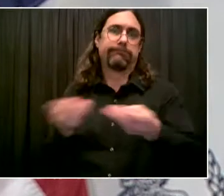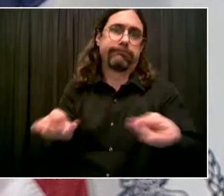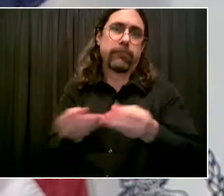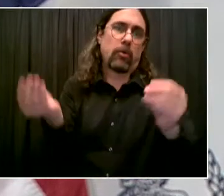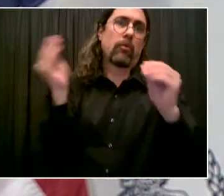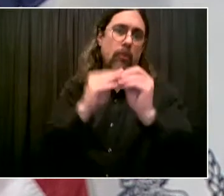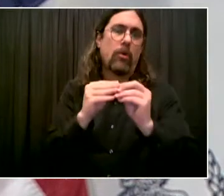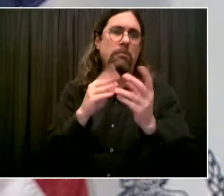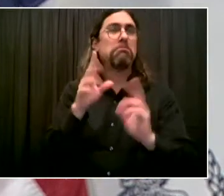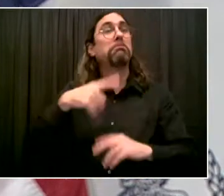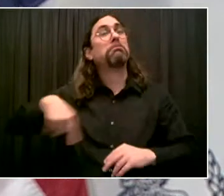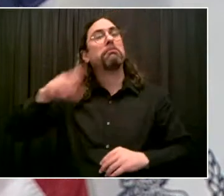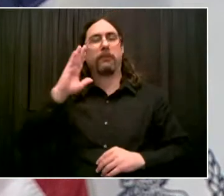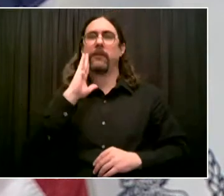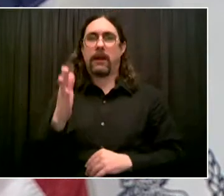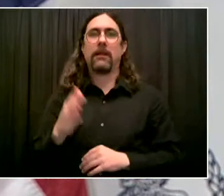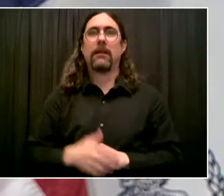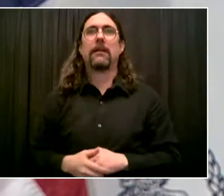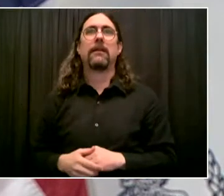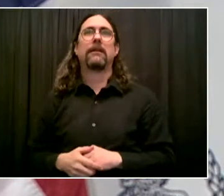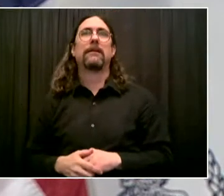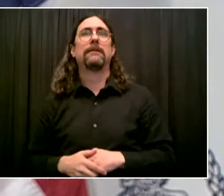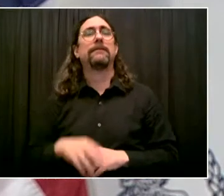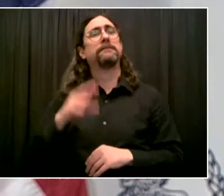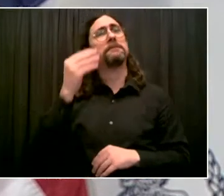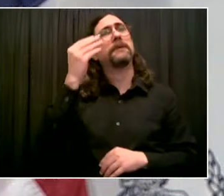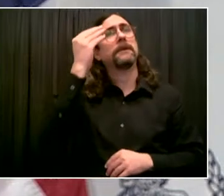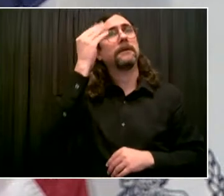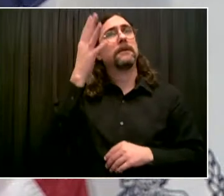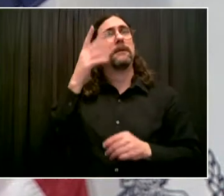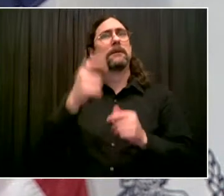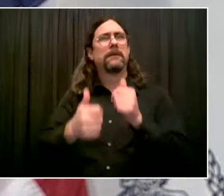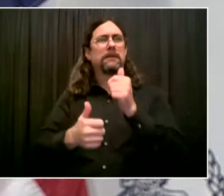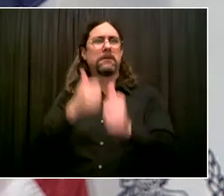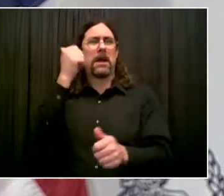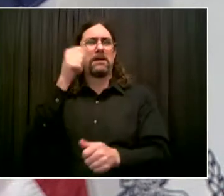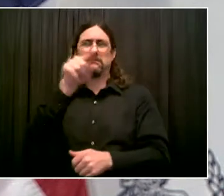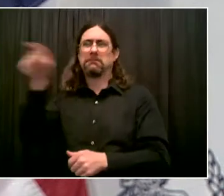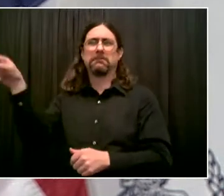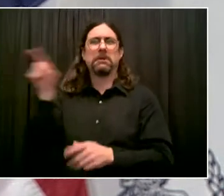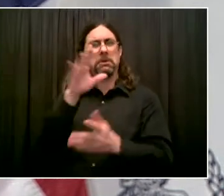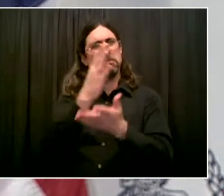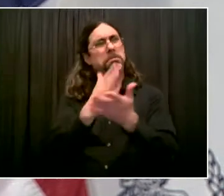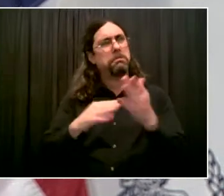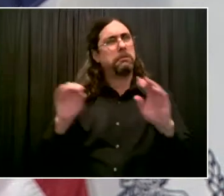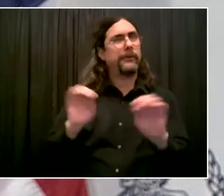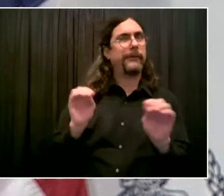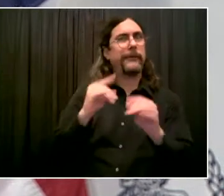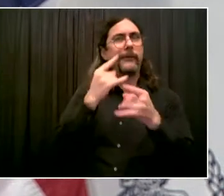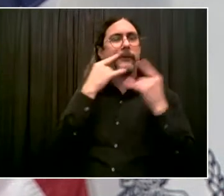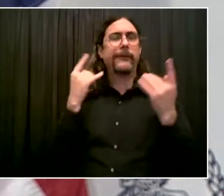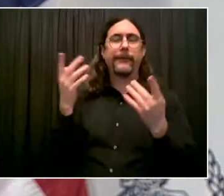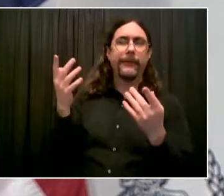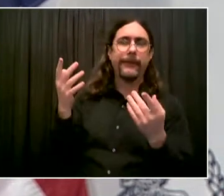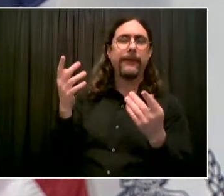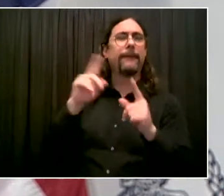DISTRIBUTION WE WILL DO THAT. I CAN SAY, REPORTS I HAVE GOTTTTEN PLUS MY